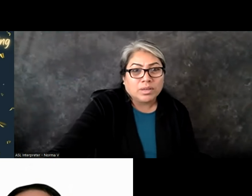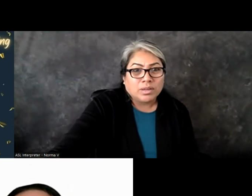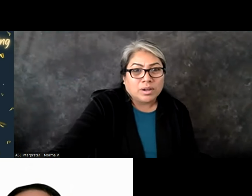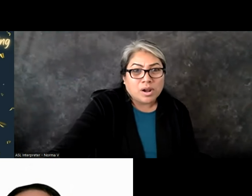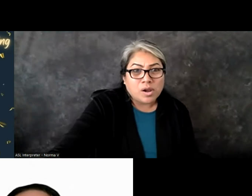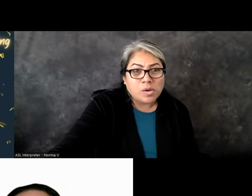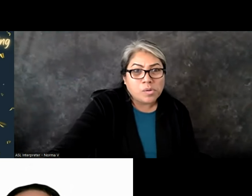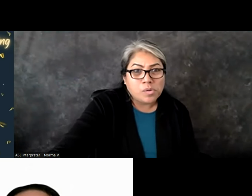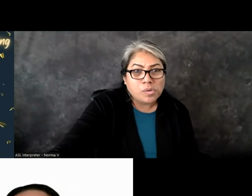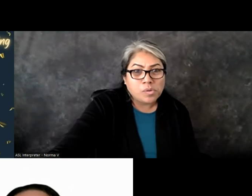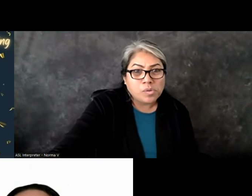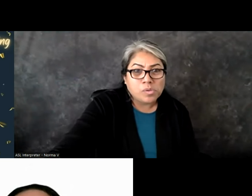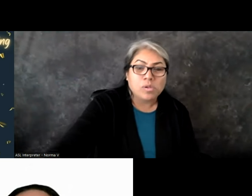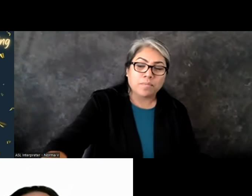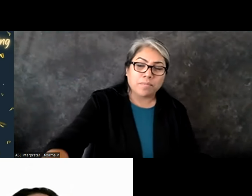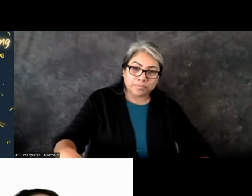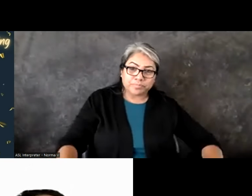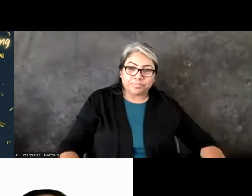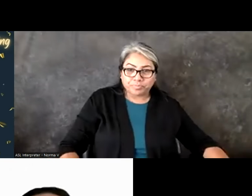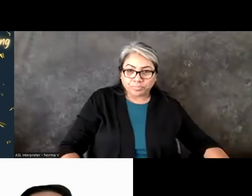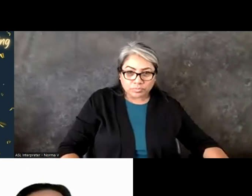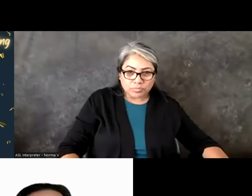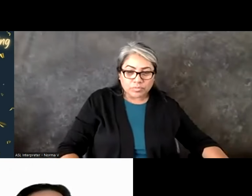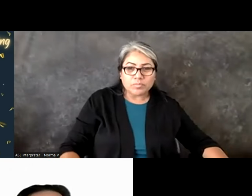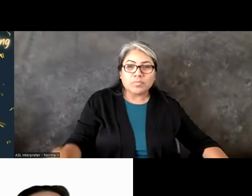» I'm sorry. I was in Spanish channel. So one thing that we